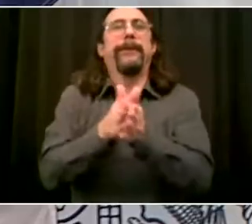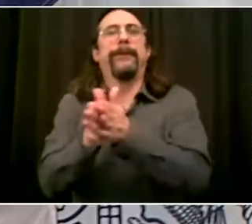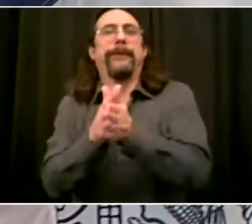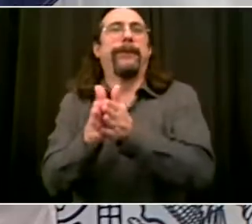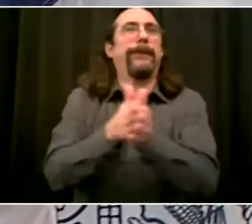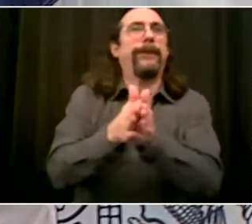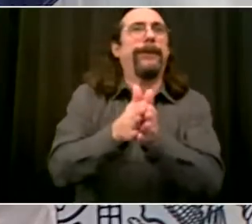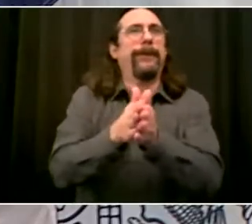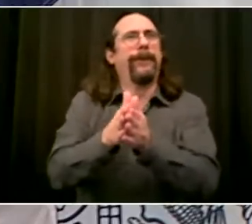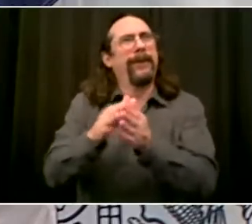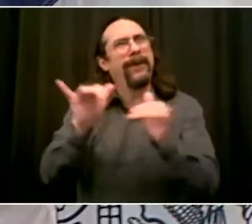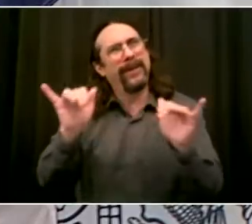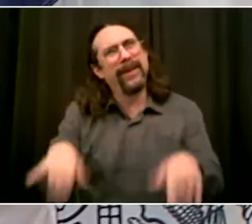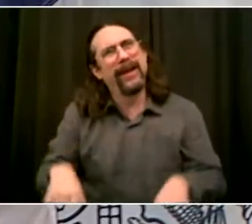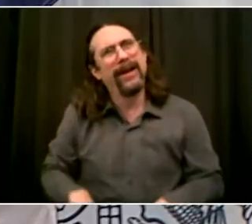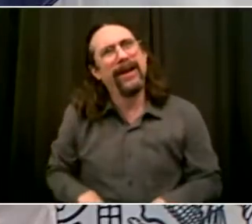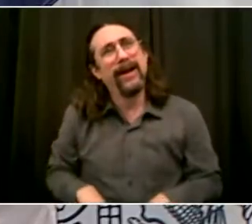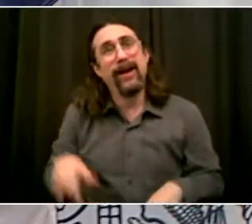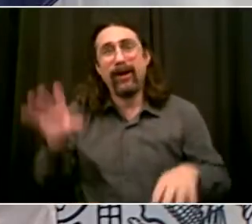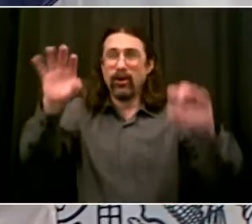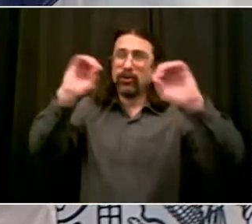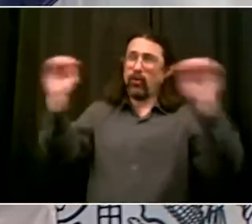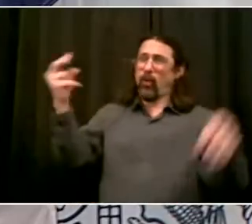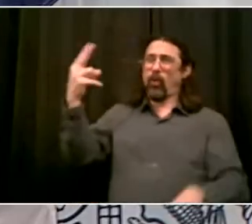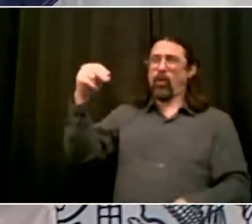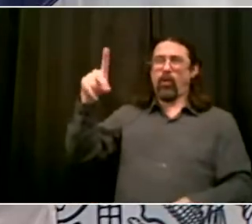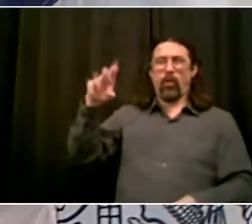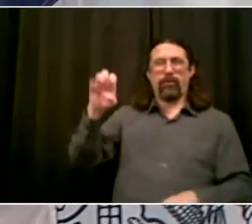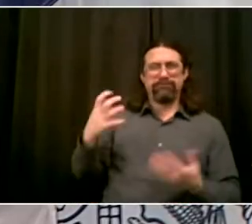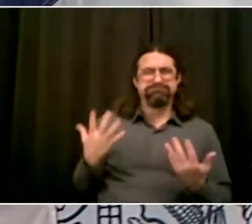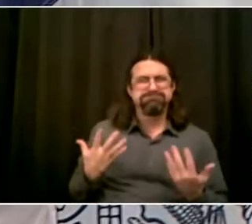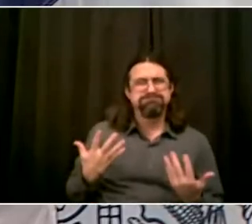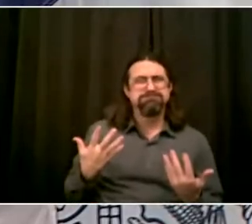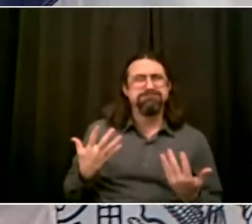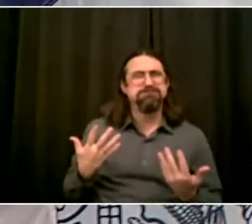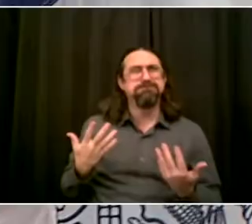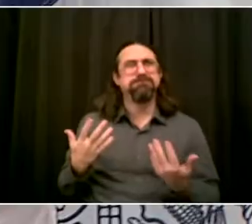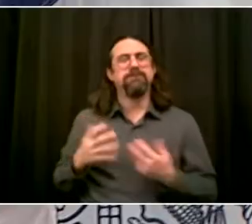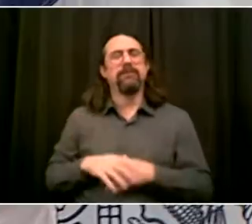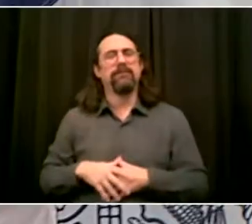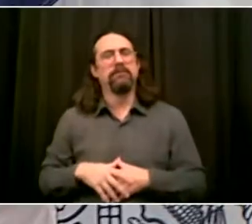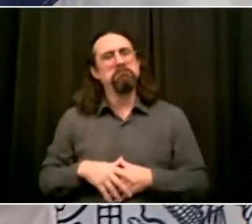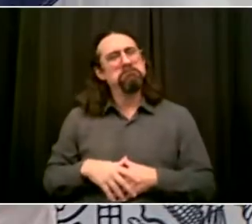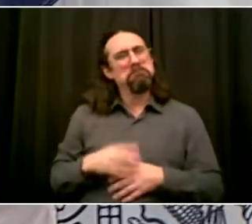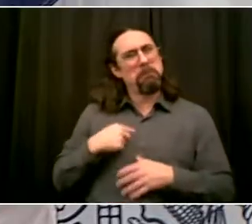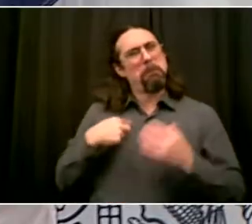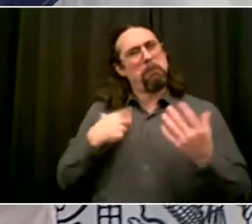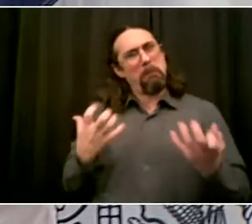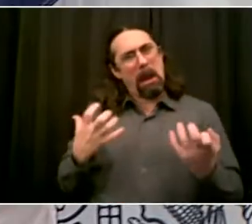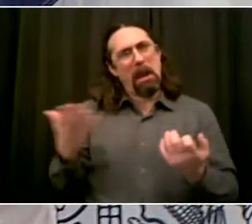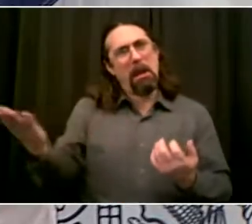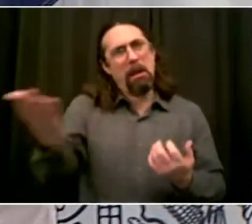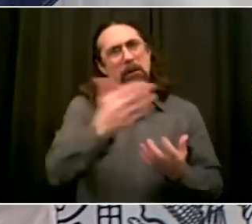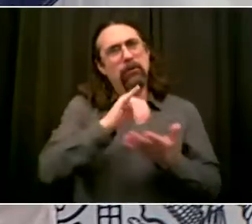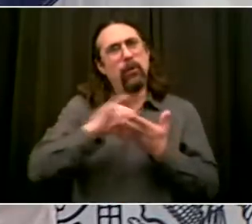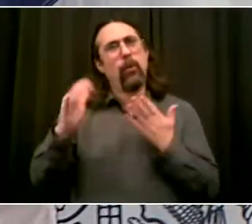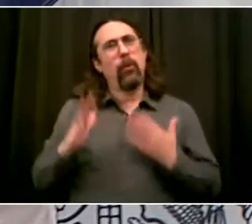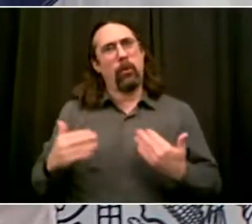WEAEARING MASKS.S.